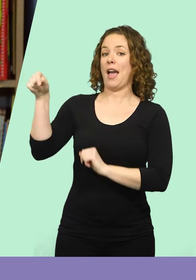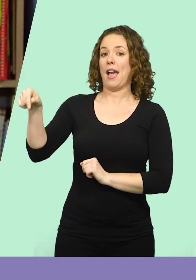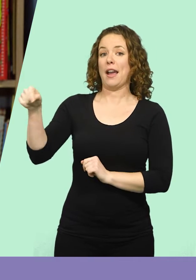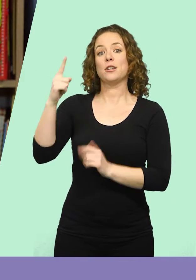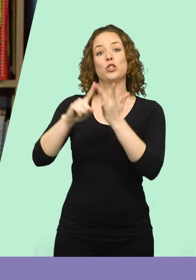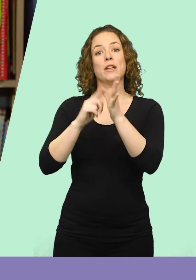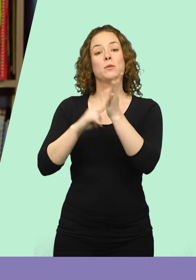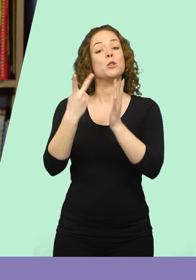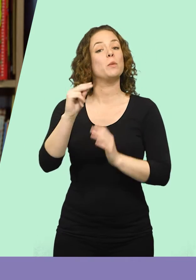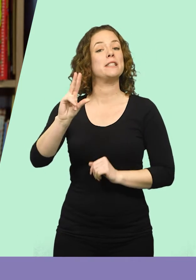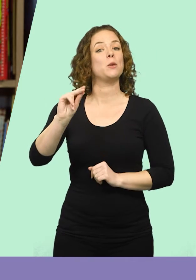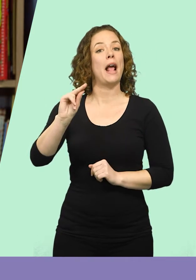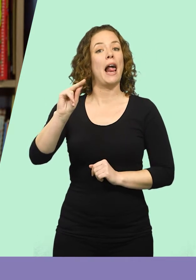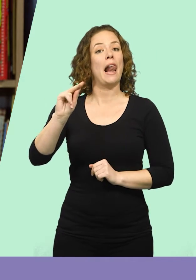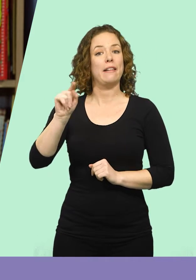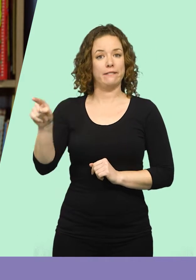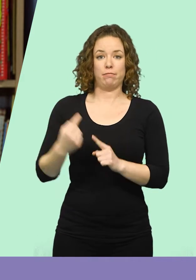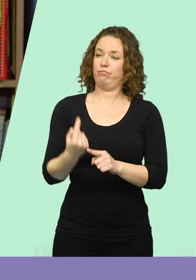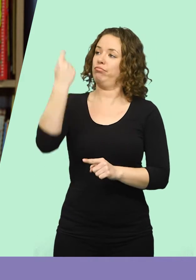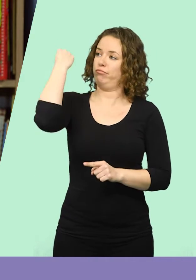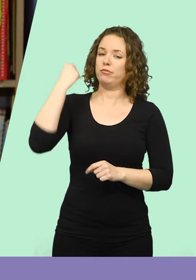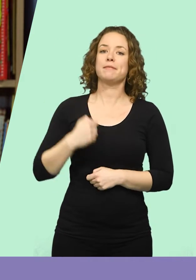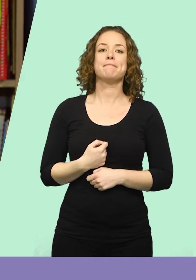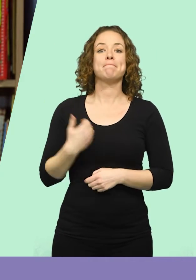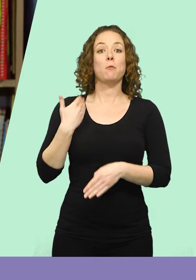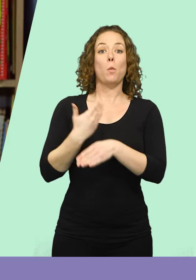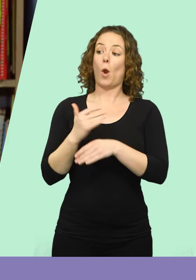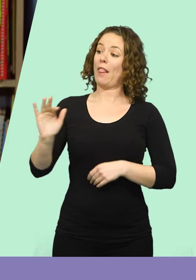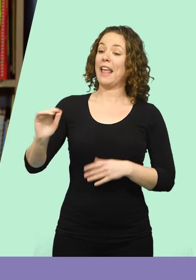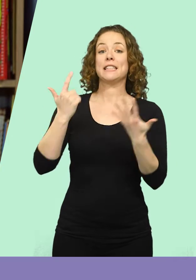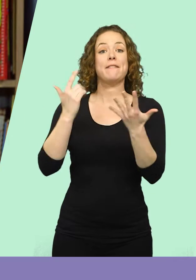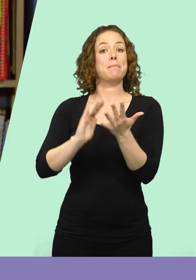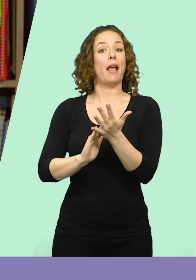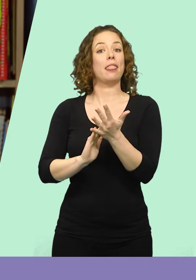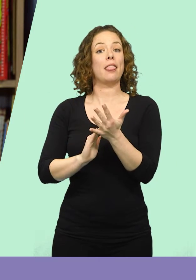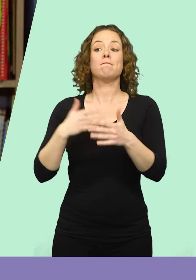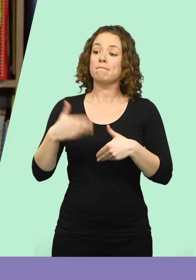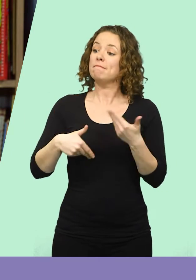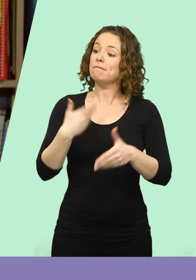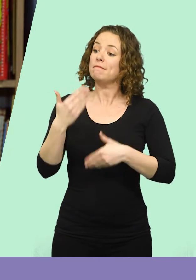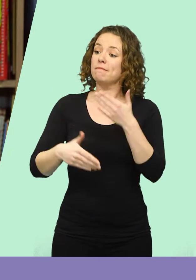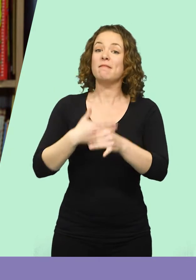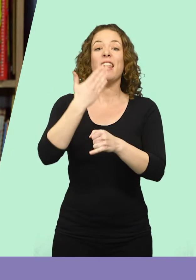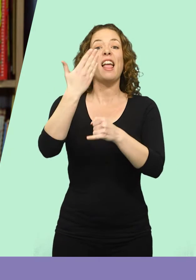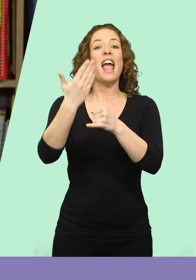So I applied to be a teaching assistant (TA) in the primary school in January 2012.